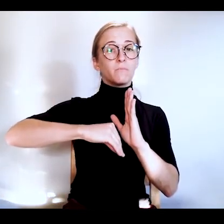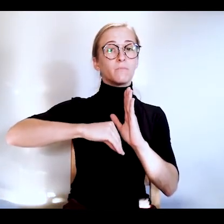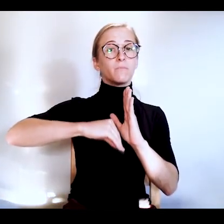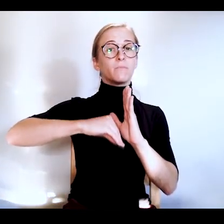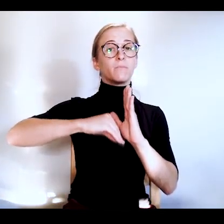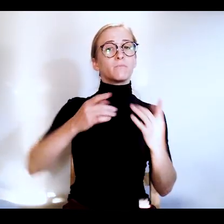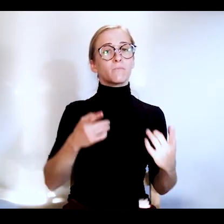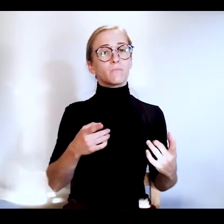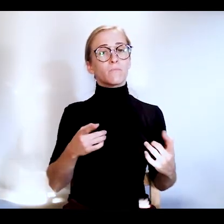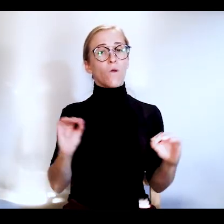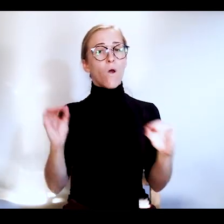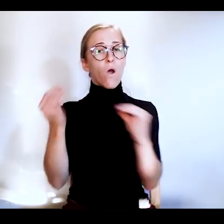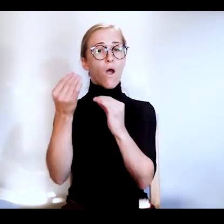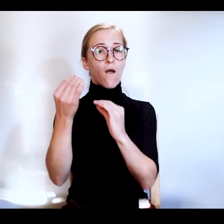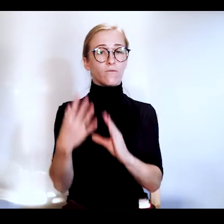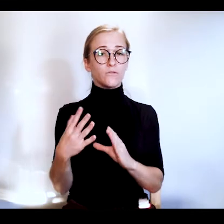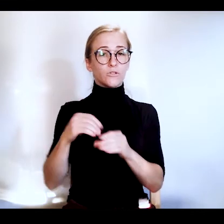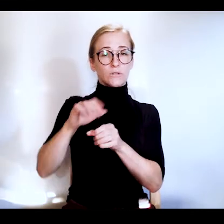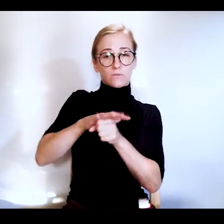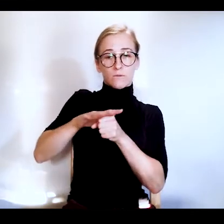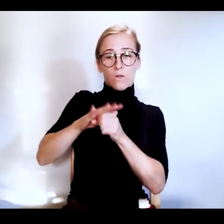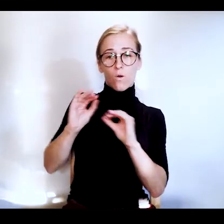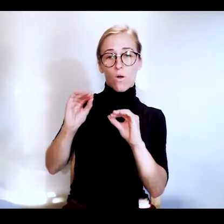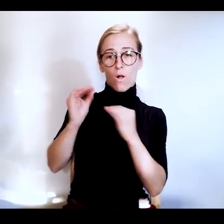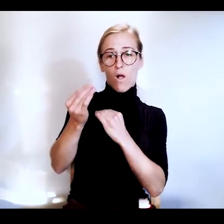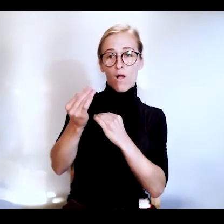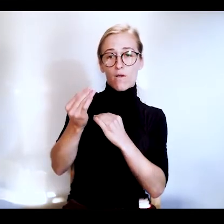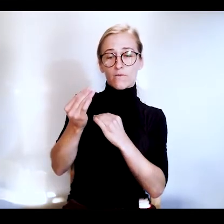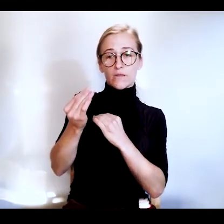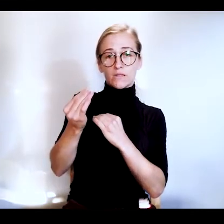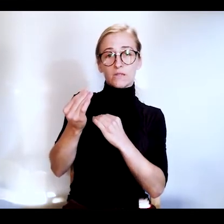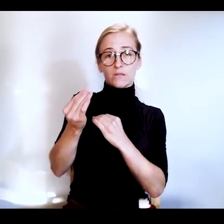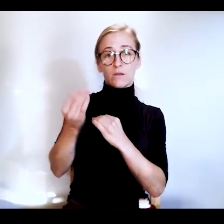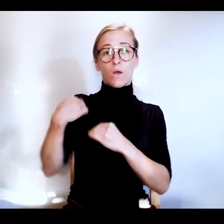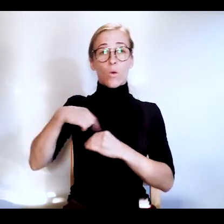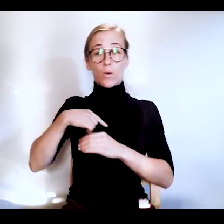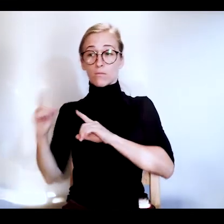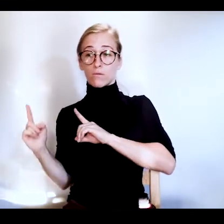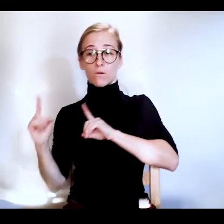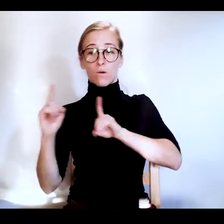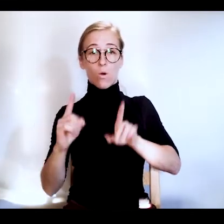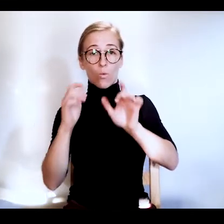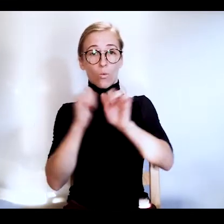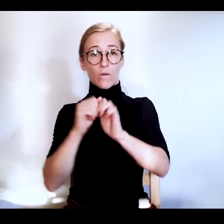there are officers in the local office where we take veterans